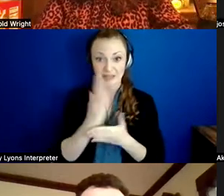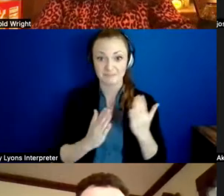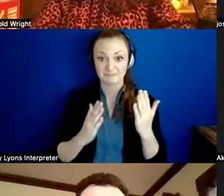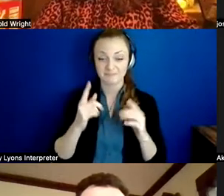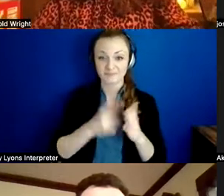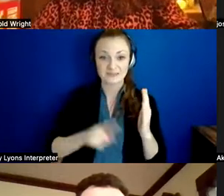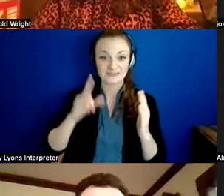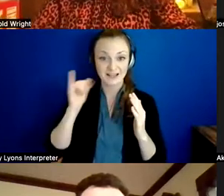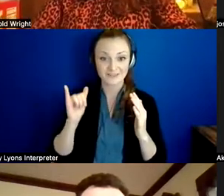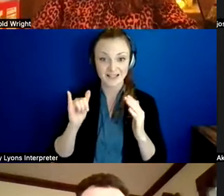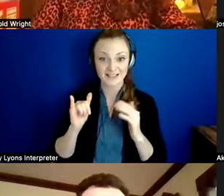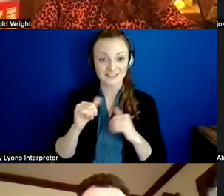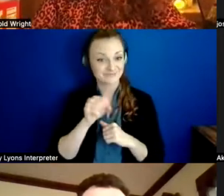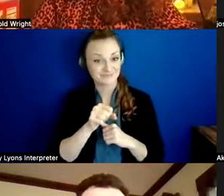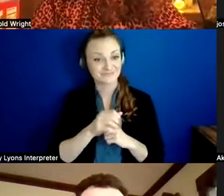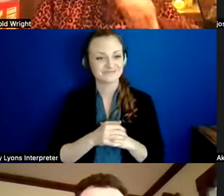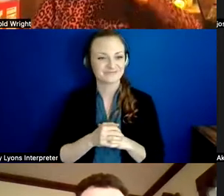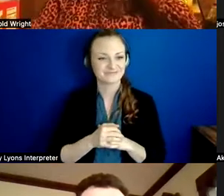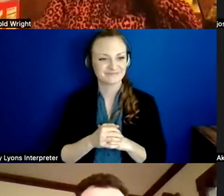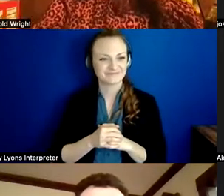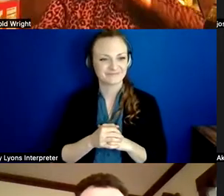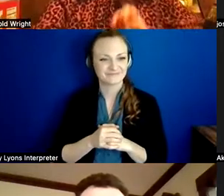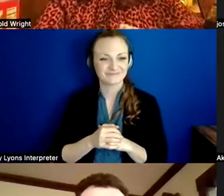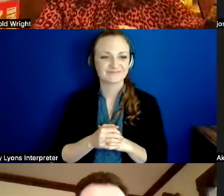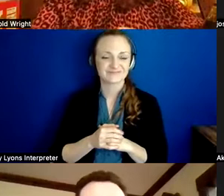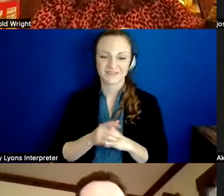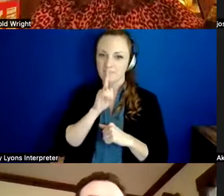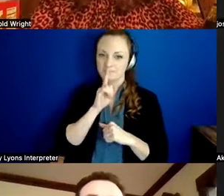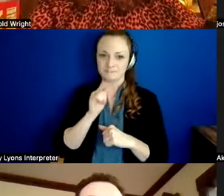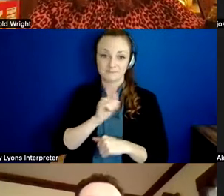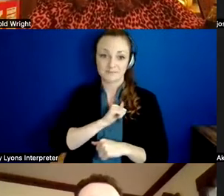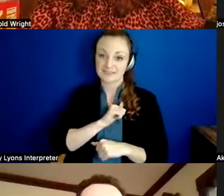19:39:37 The 4 questions I'm not the youngest one in the family anymore.